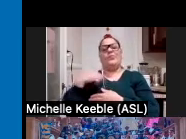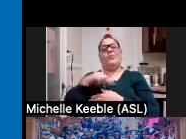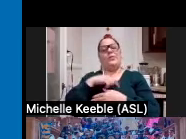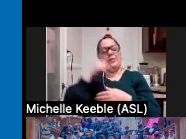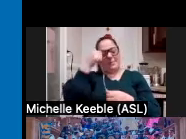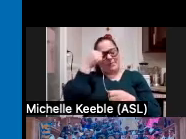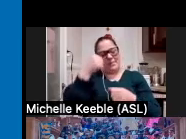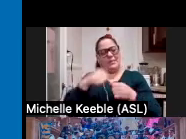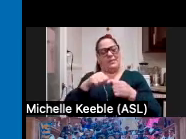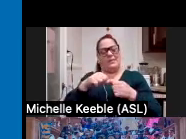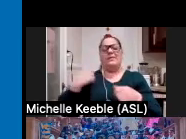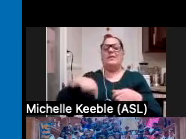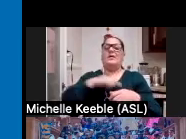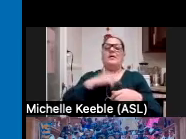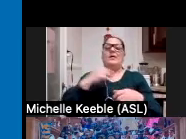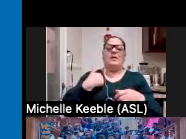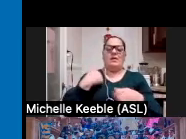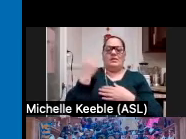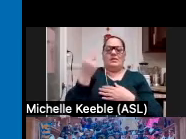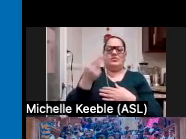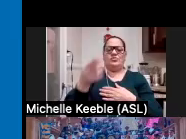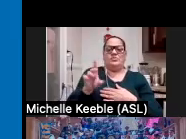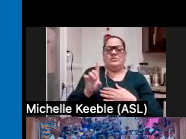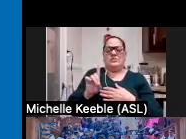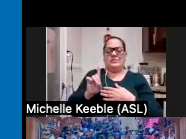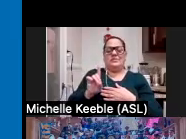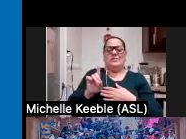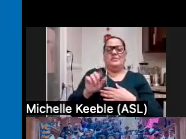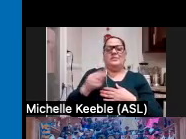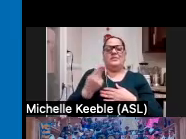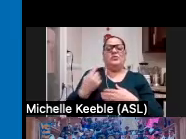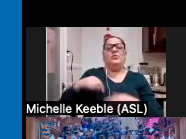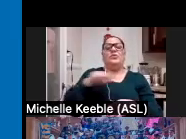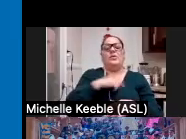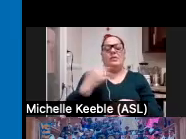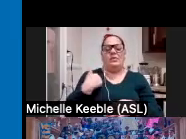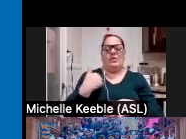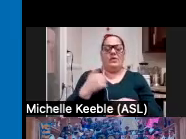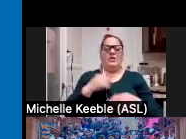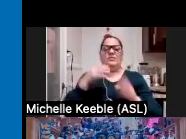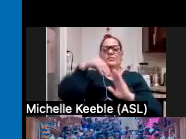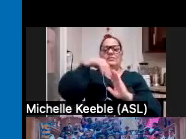Museum of Disability History, I think, enriches their perspectives and embolden them to proceed